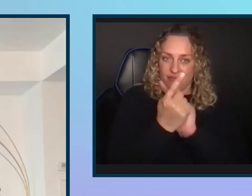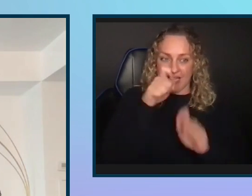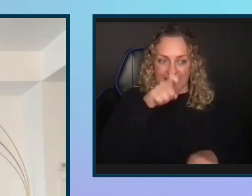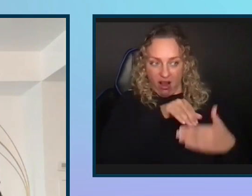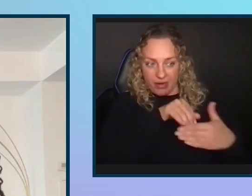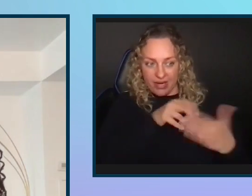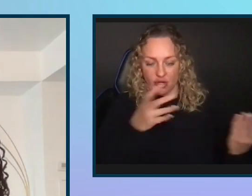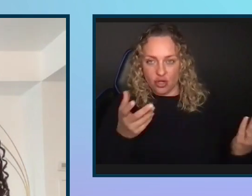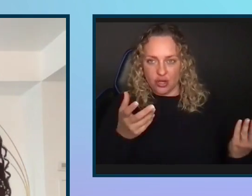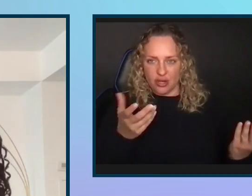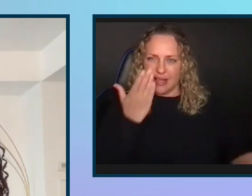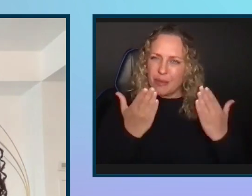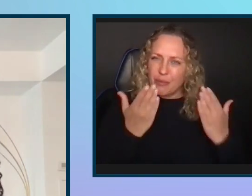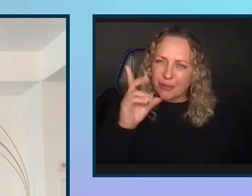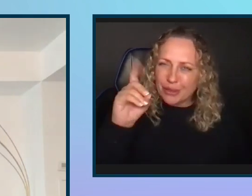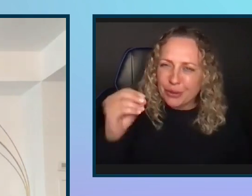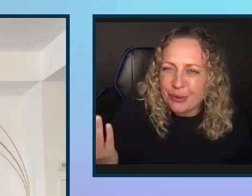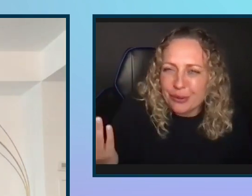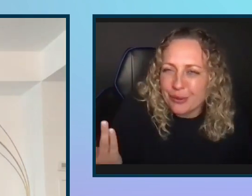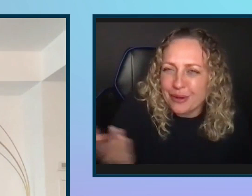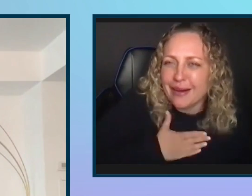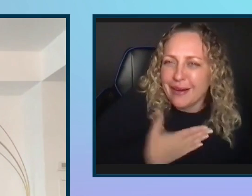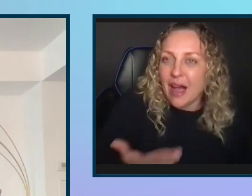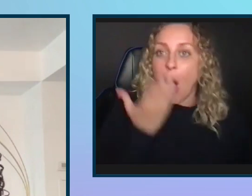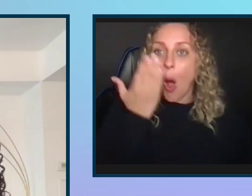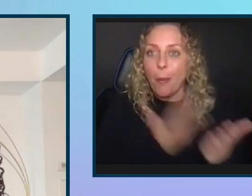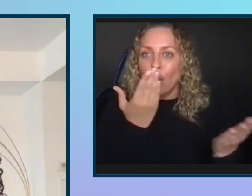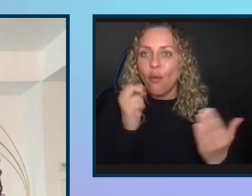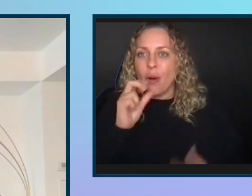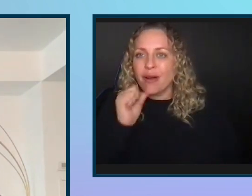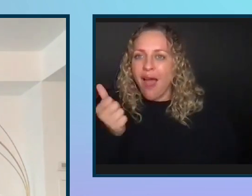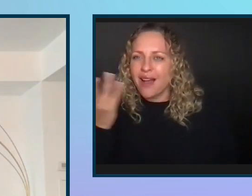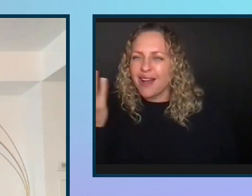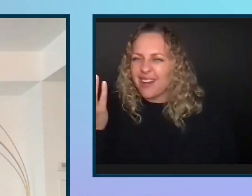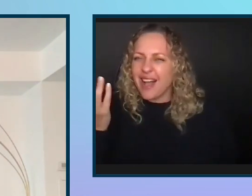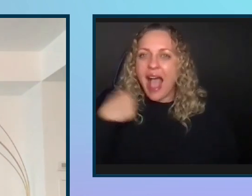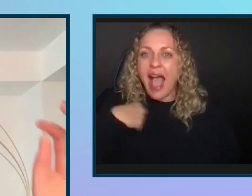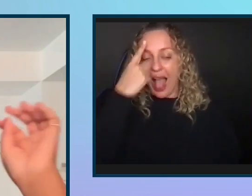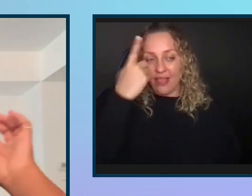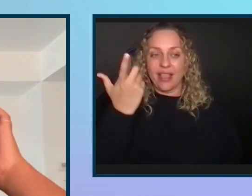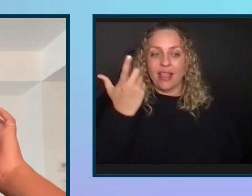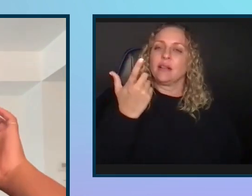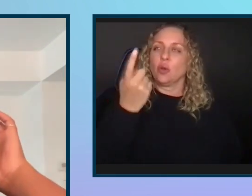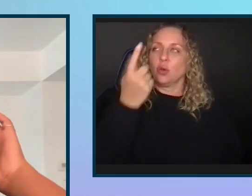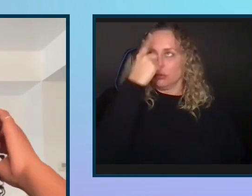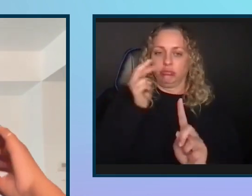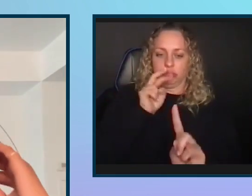they probably do whether or not they can prove their disability or not. Right like I think entering the conversation about accommodations and disability